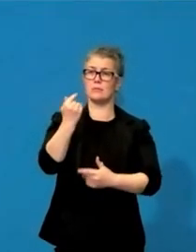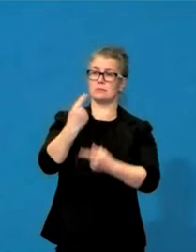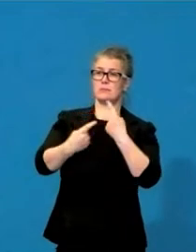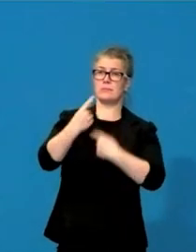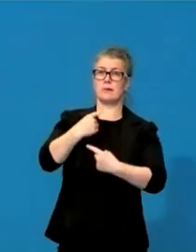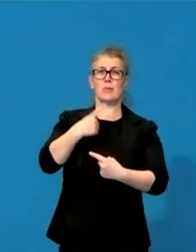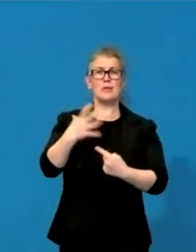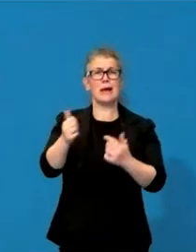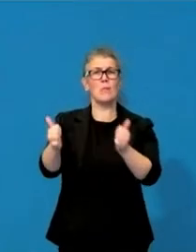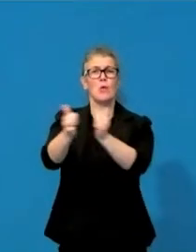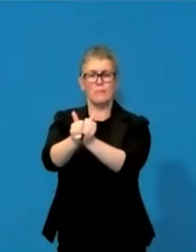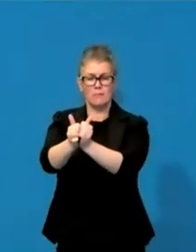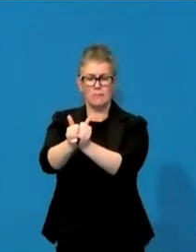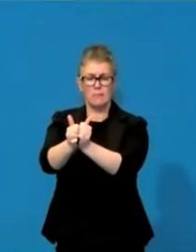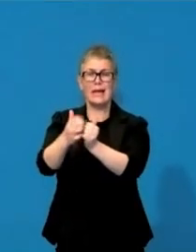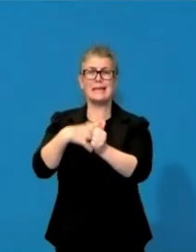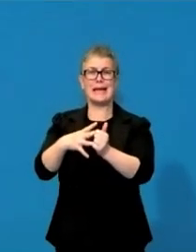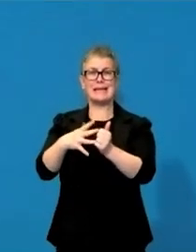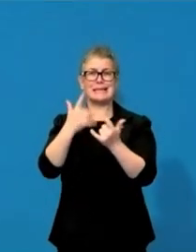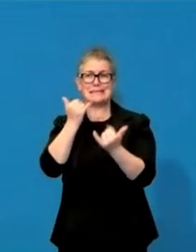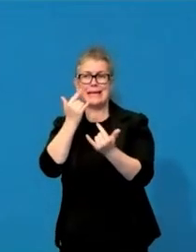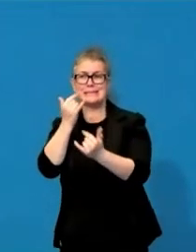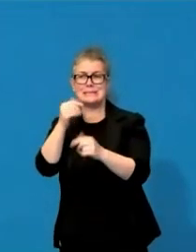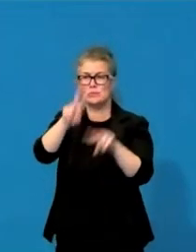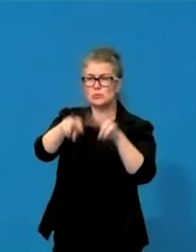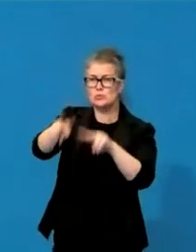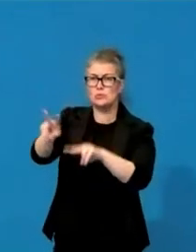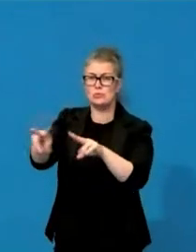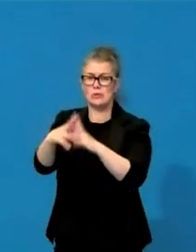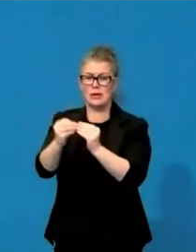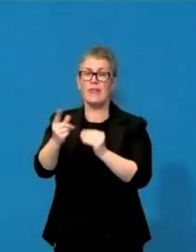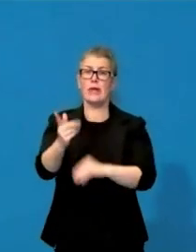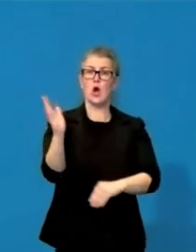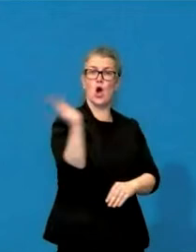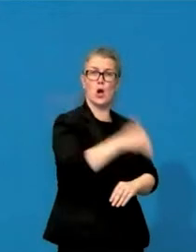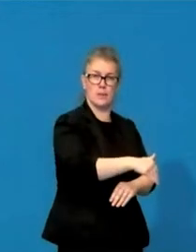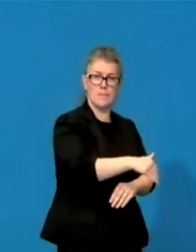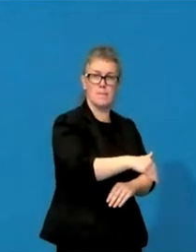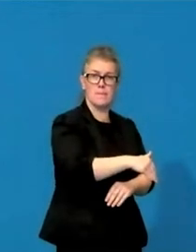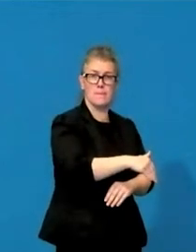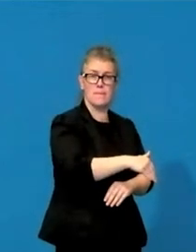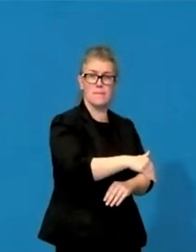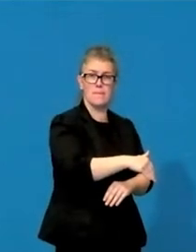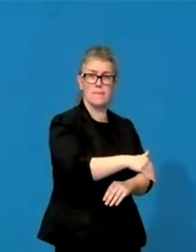for an appointment and they had to do all these assessments and stuff. And then we had to go home and then learnt over a phone call.